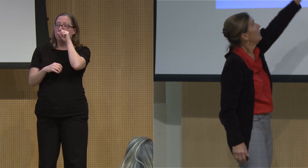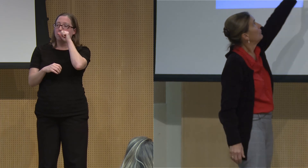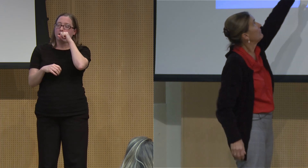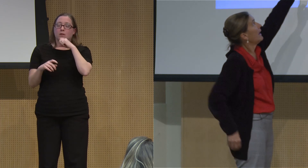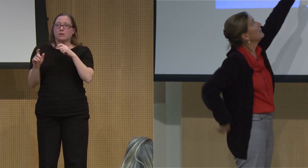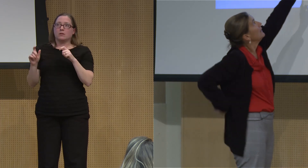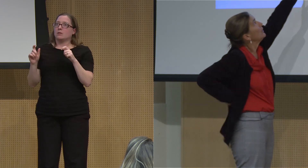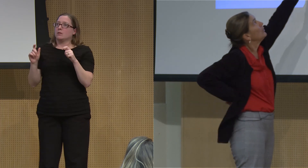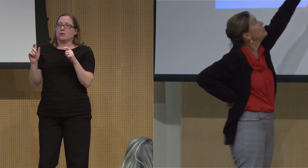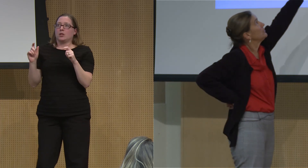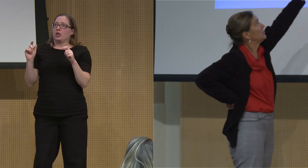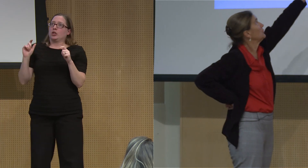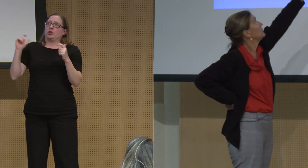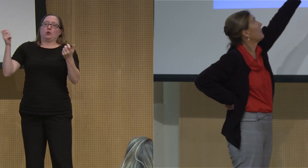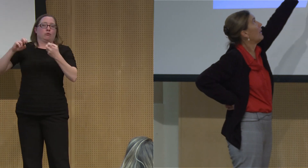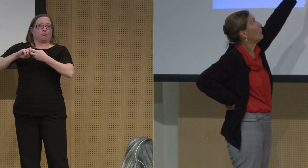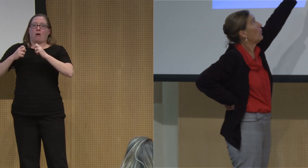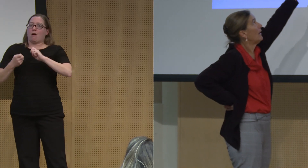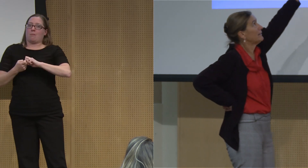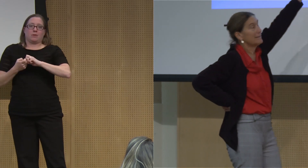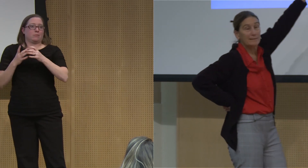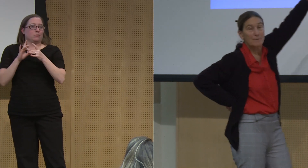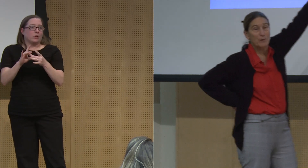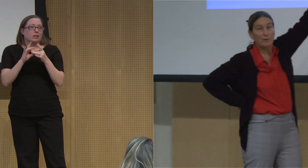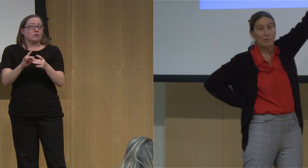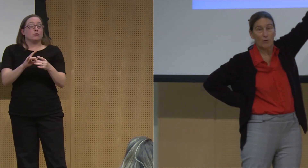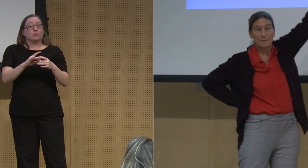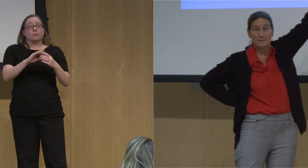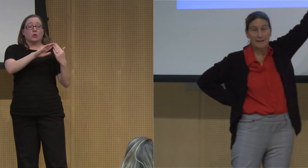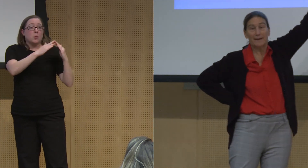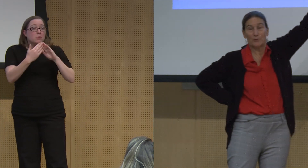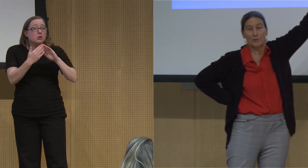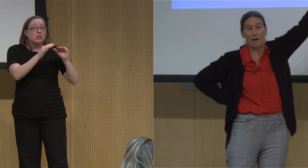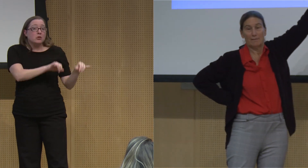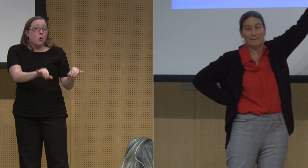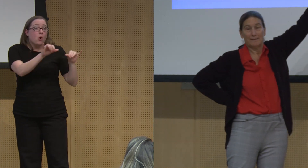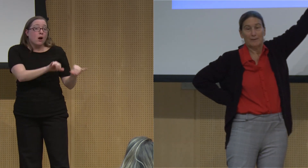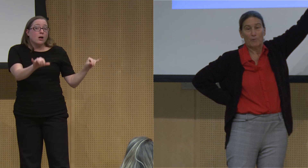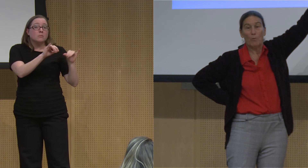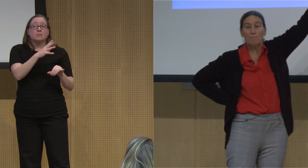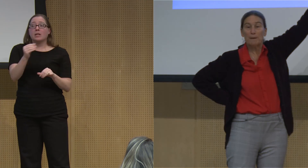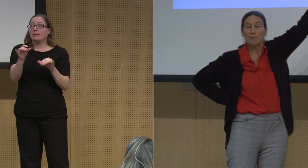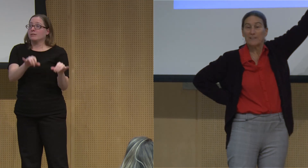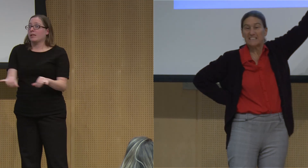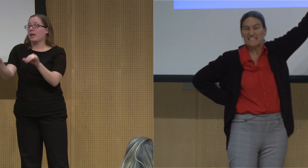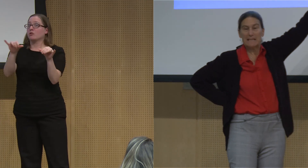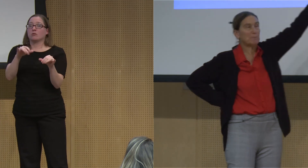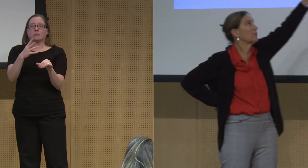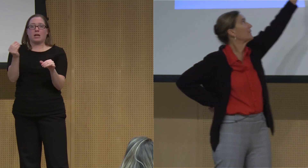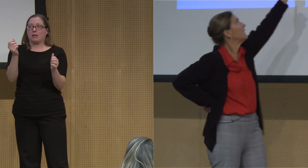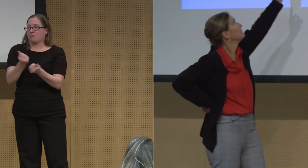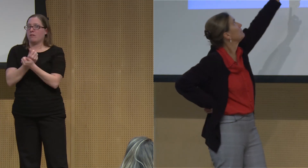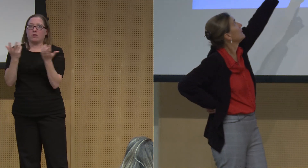WE'VE GOT HUGE ISSUES ABOUT WHAT COMMUNITY NORMS AND STANDARDS ARE FOR WHAT PEOPLE THINK IS ACCEPTABLE OR NOT.